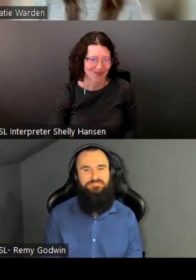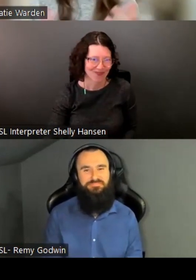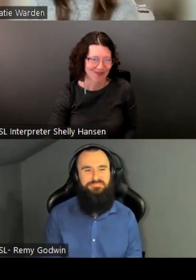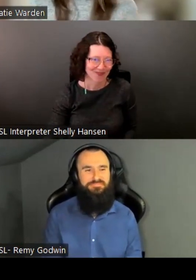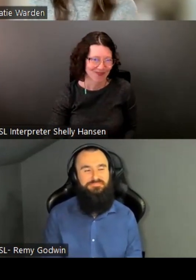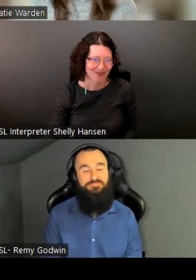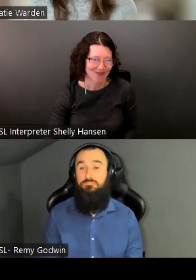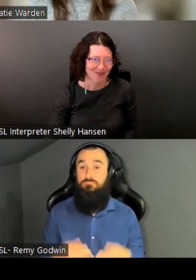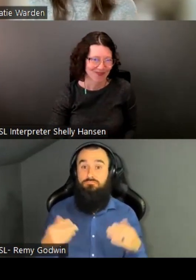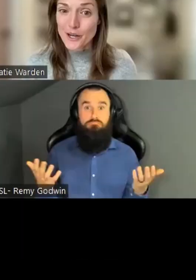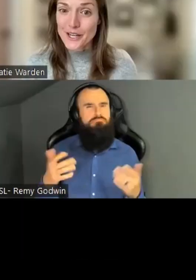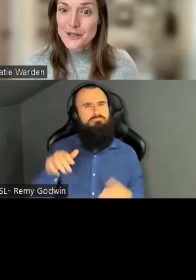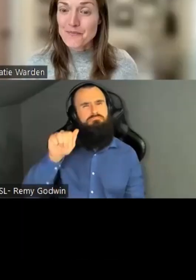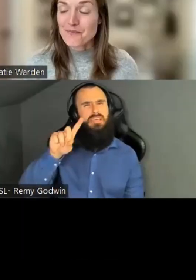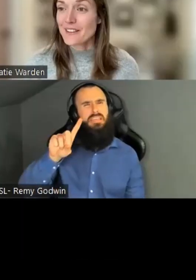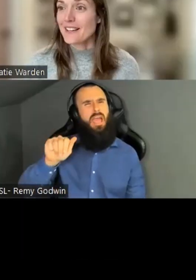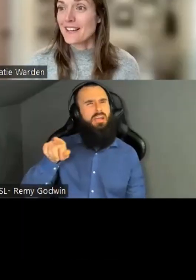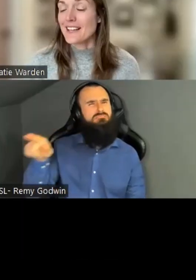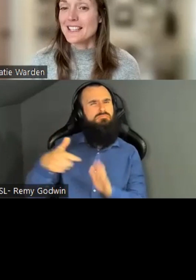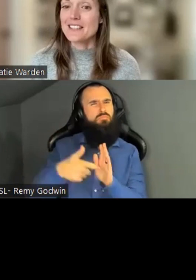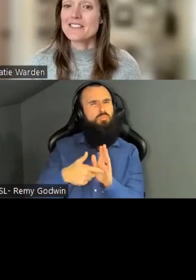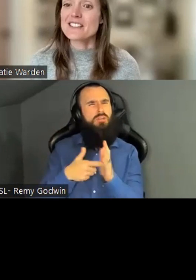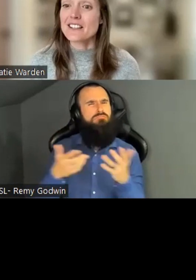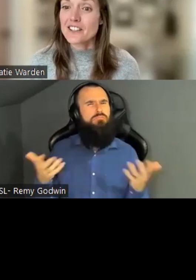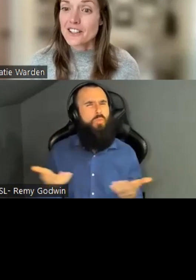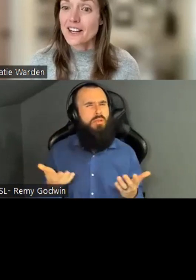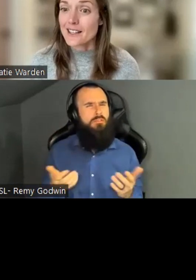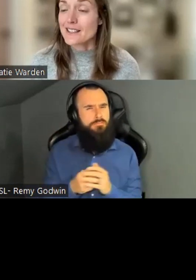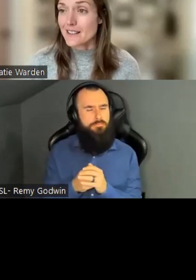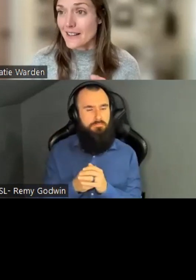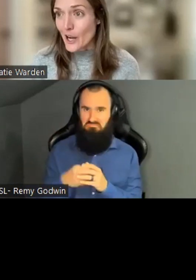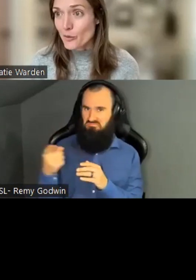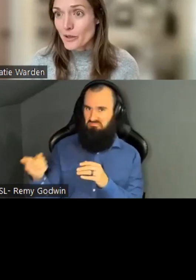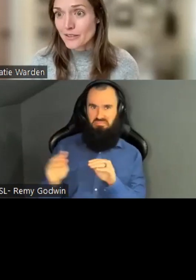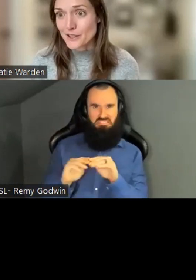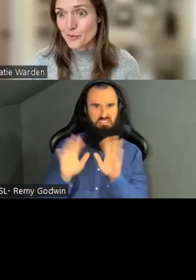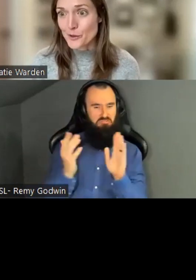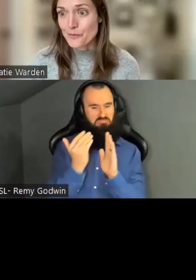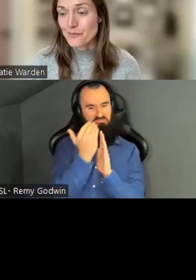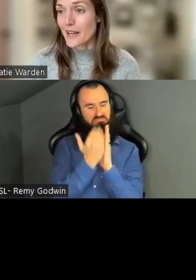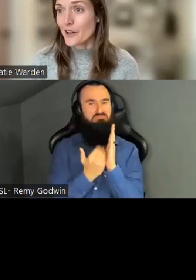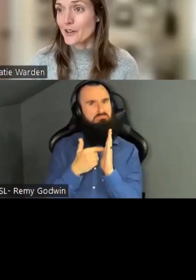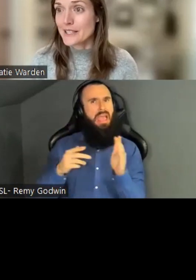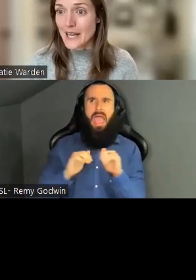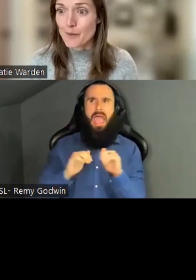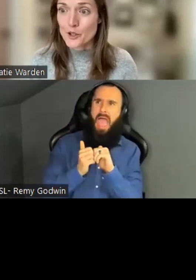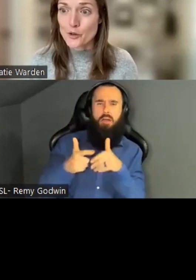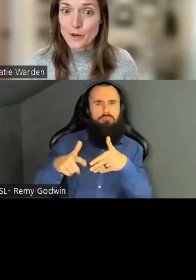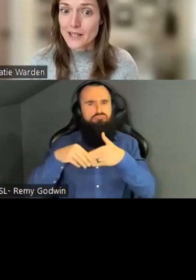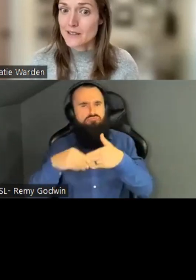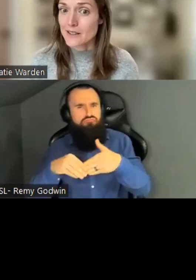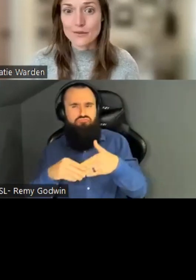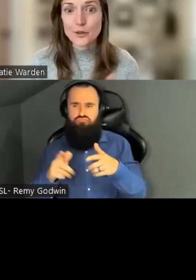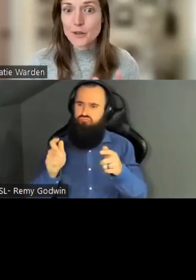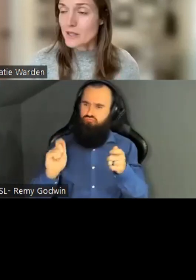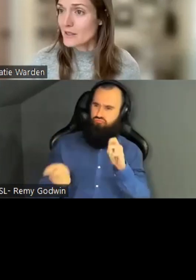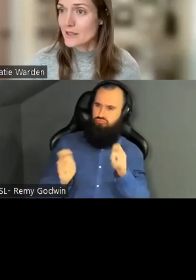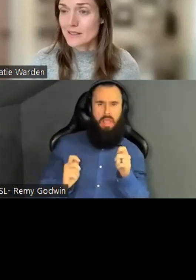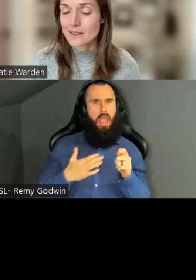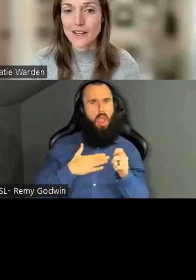So what does the ADA require? It gives us clear guidance on how to be flexible, how to adapt or ways of doing business